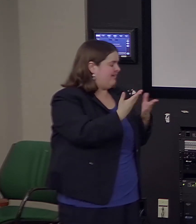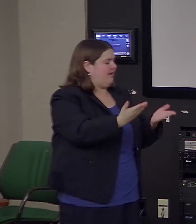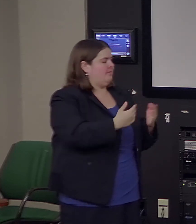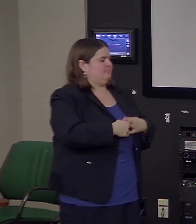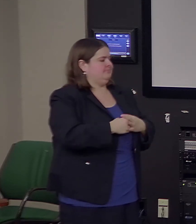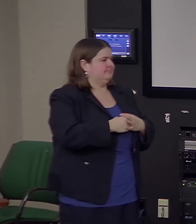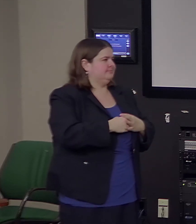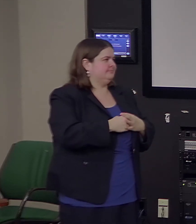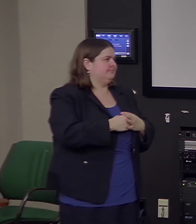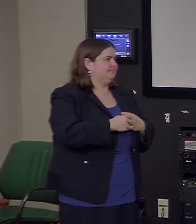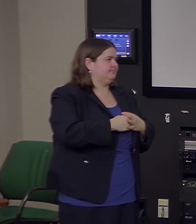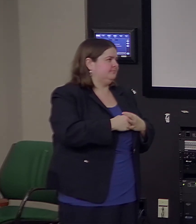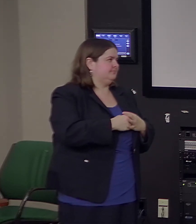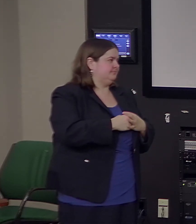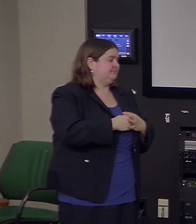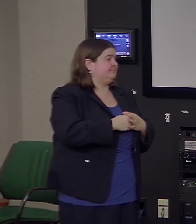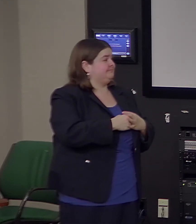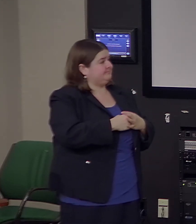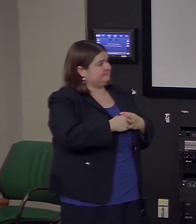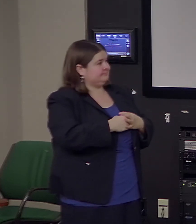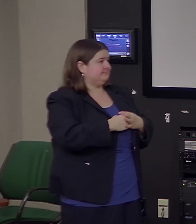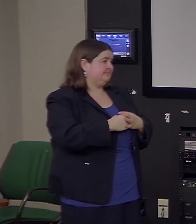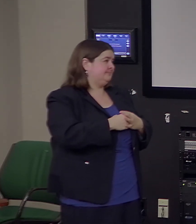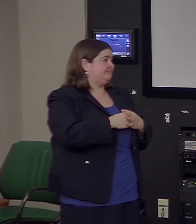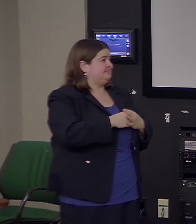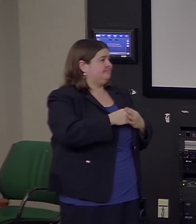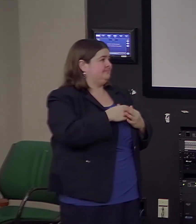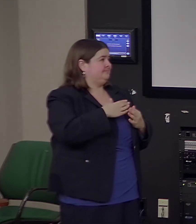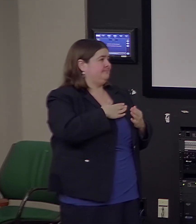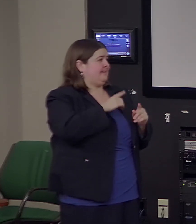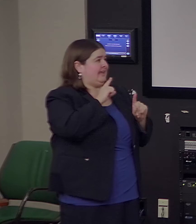The answer is that if developmental psychologists